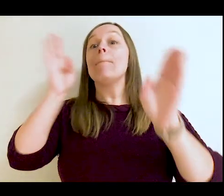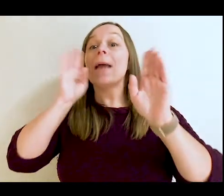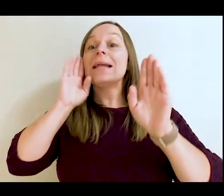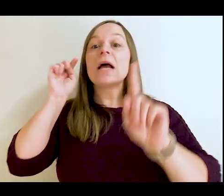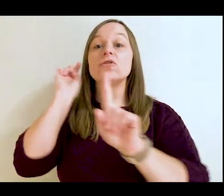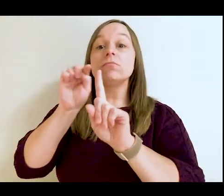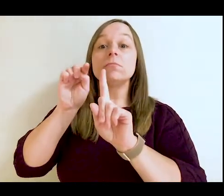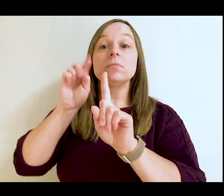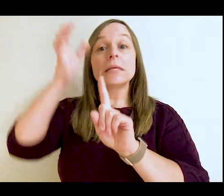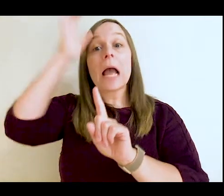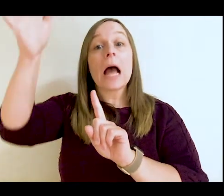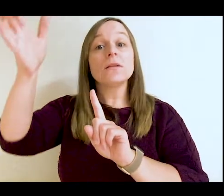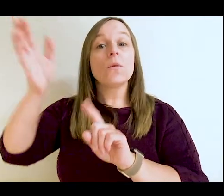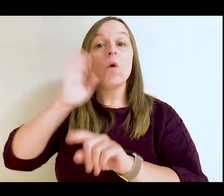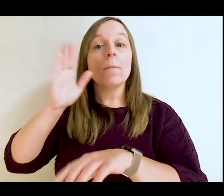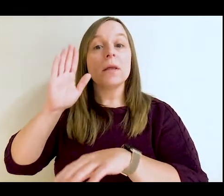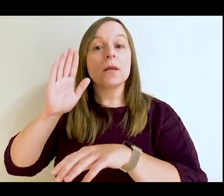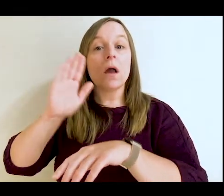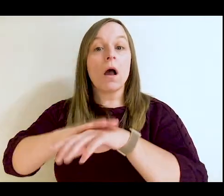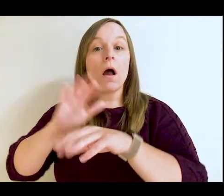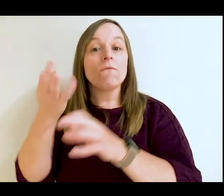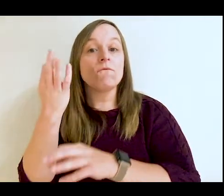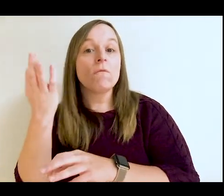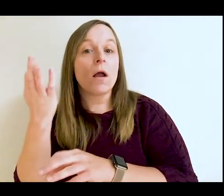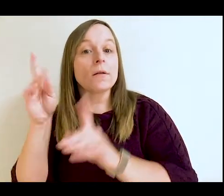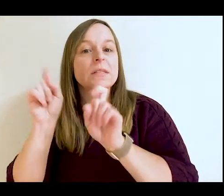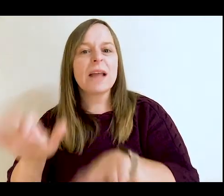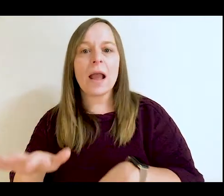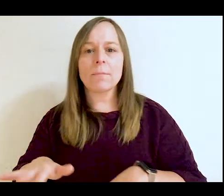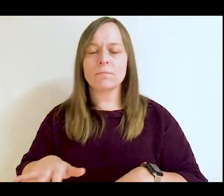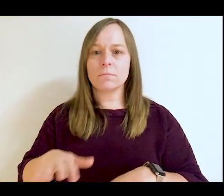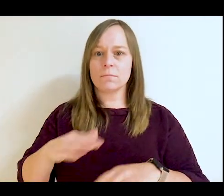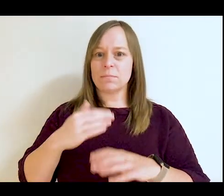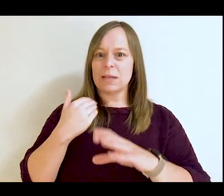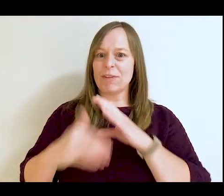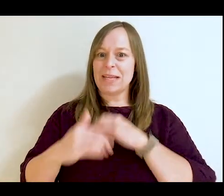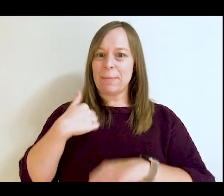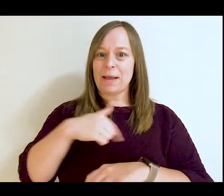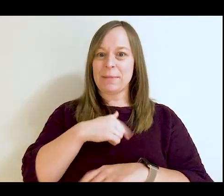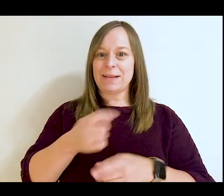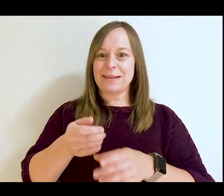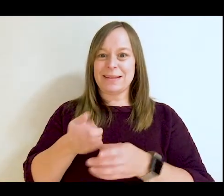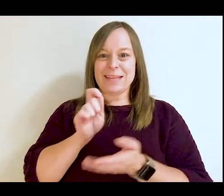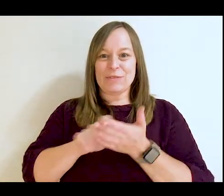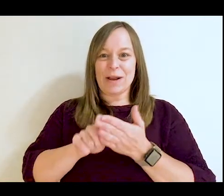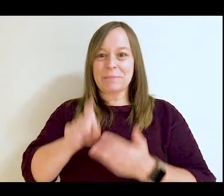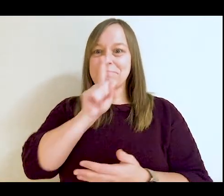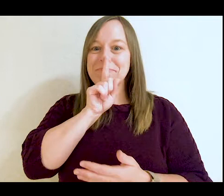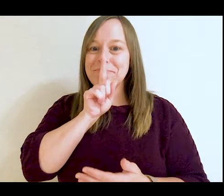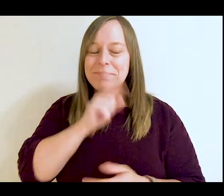well pay attention to this concept it's going to be on Friday's exam and it's never actually emailed to me or given to me in writing.